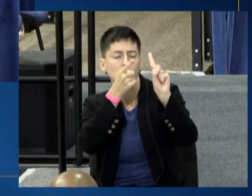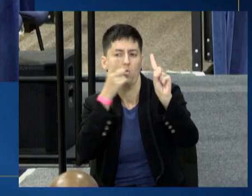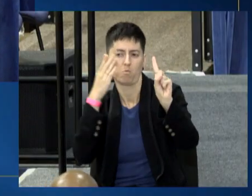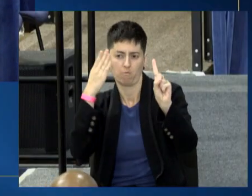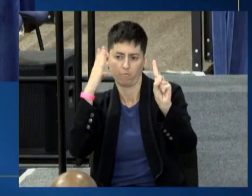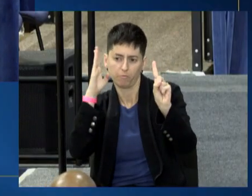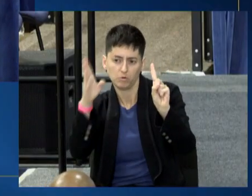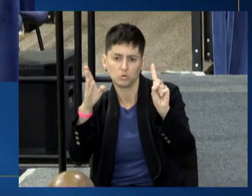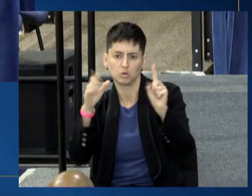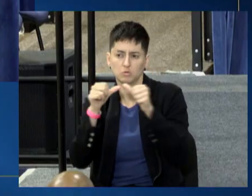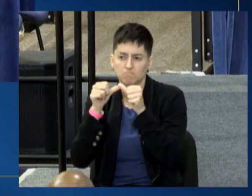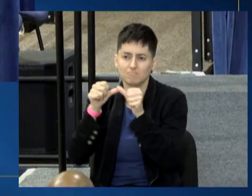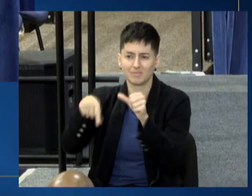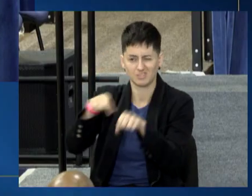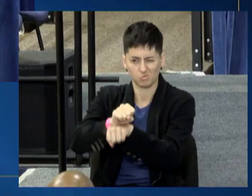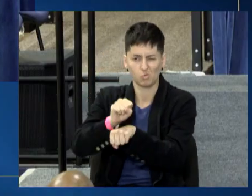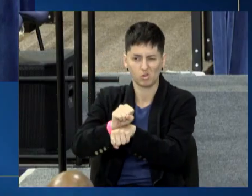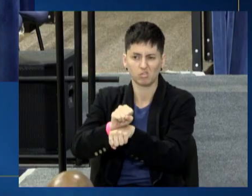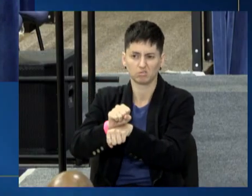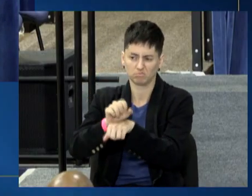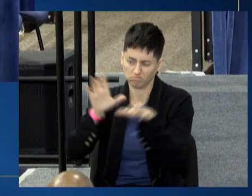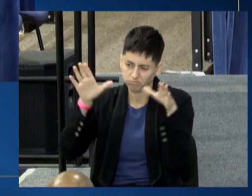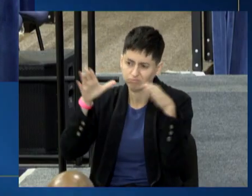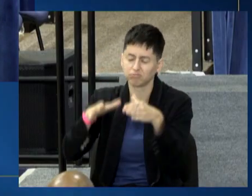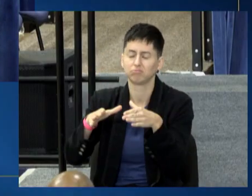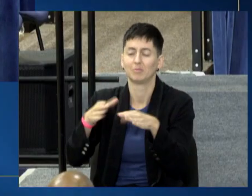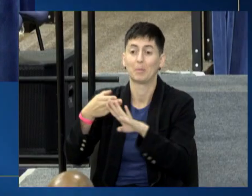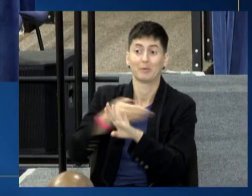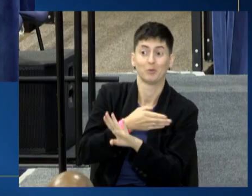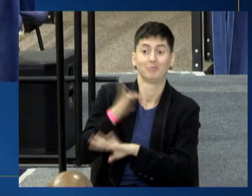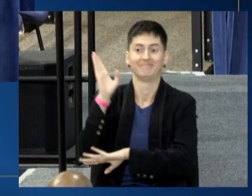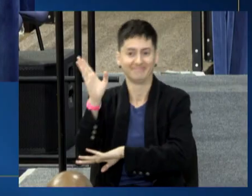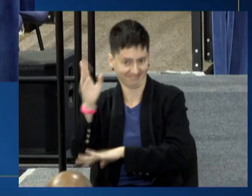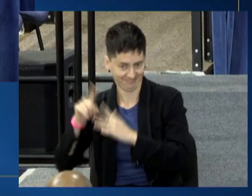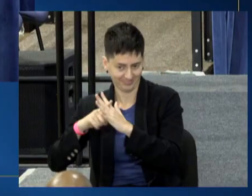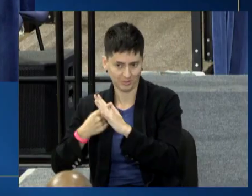before we get into those remarks, there are a few housekeeping items that I'd like to cover.